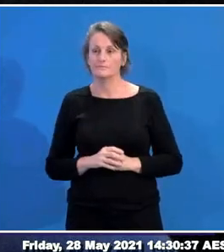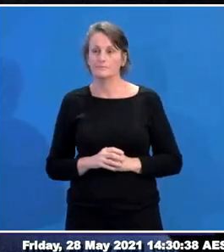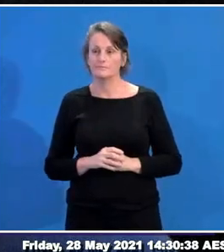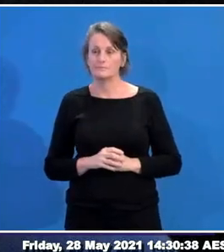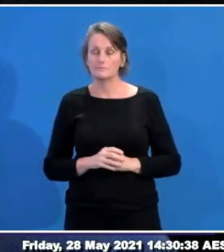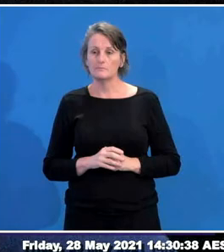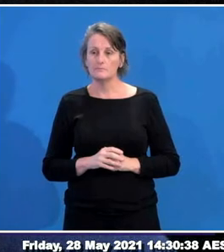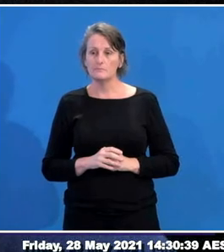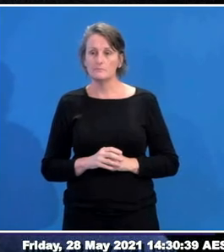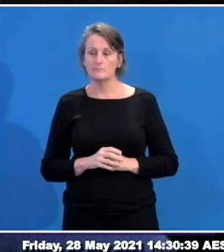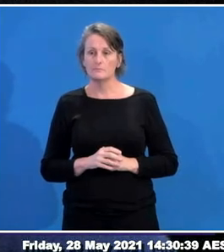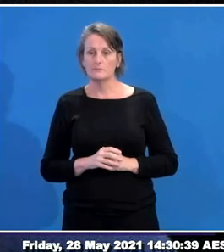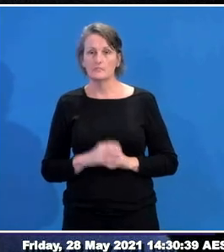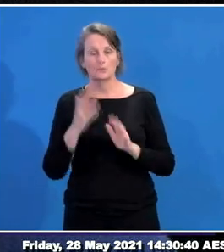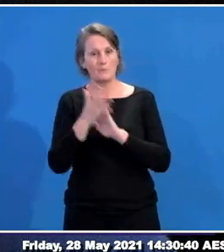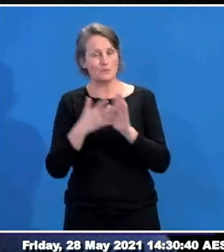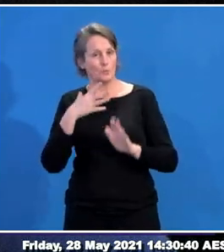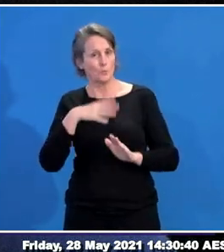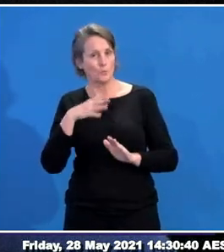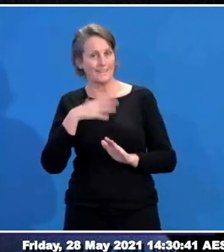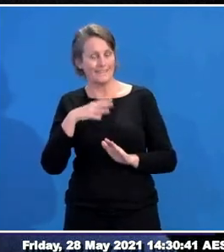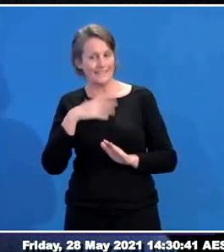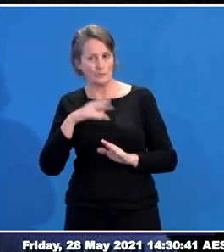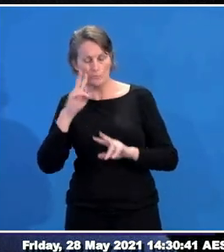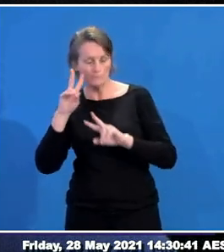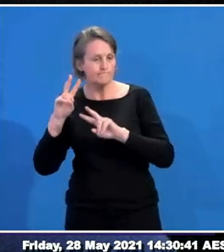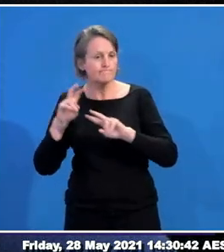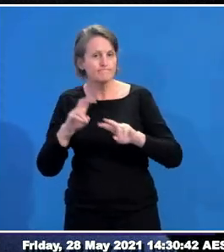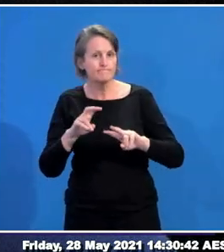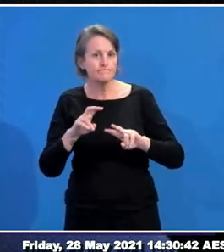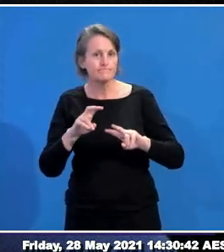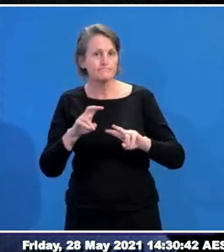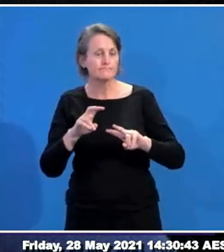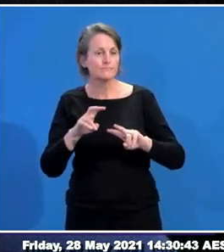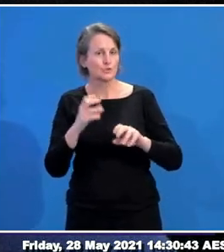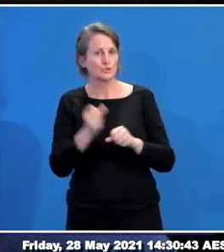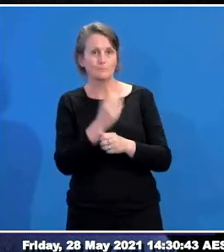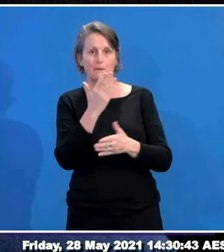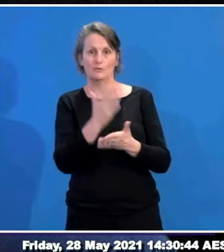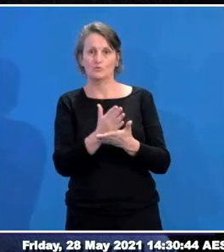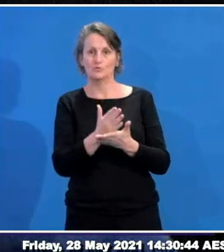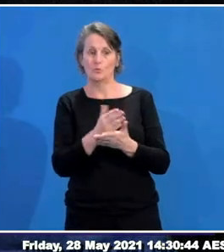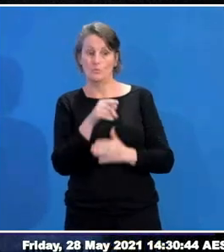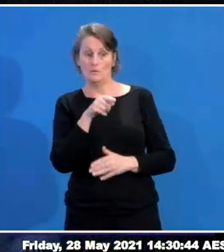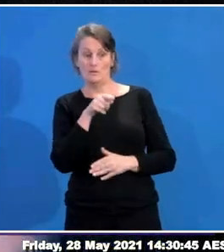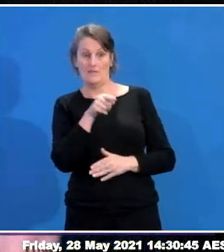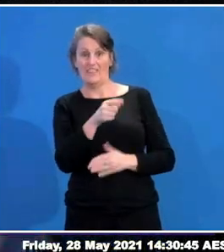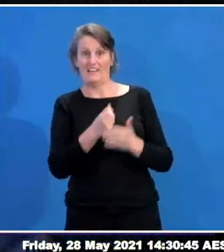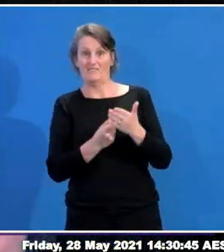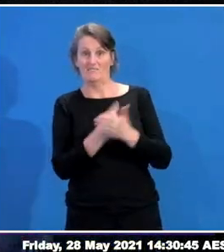the associated rules is to oversee the management of an incident by the